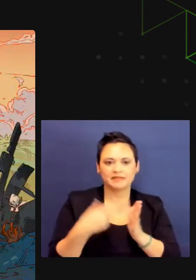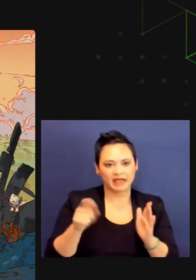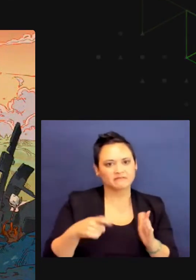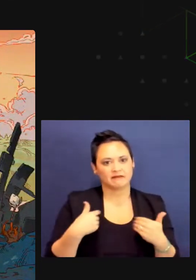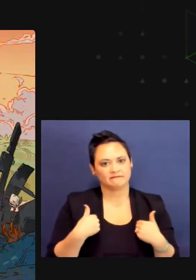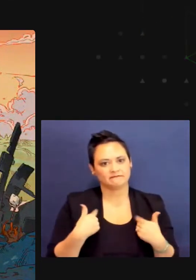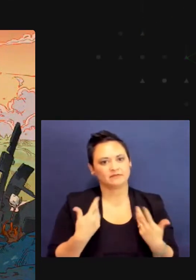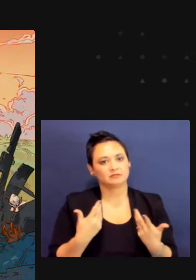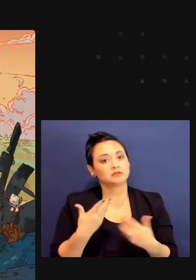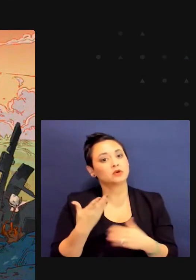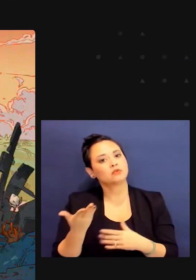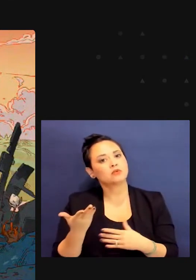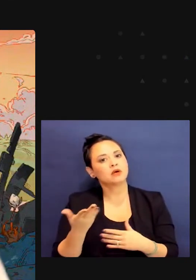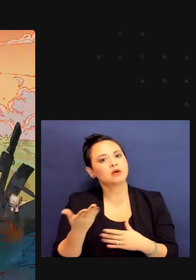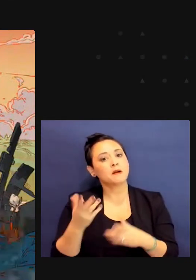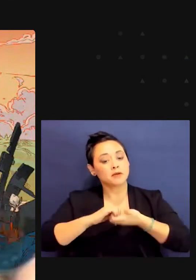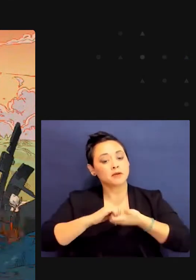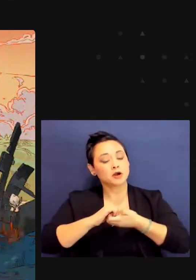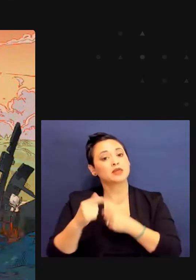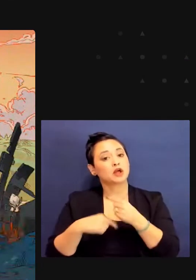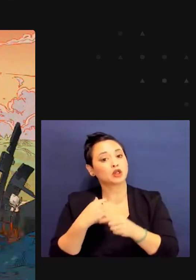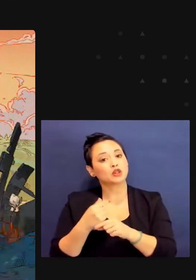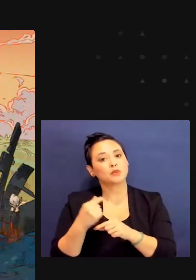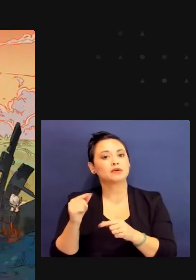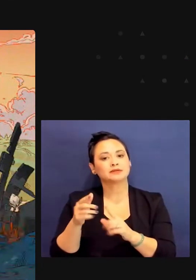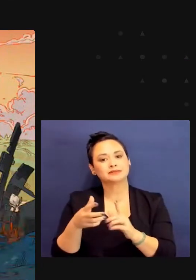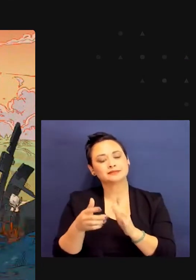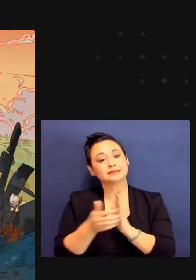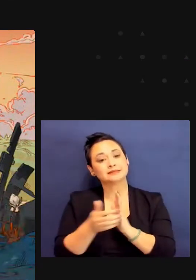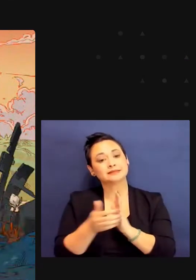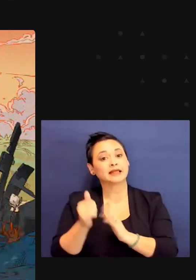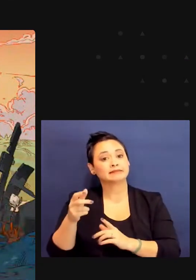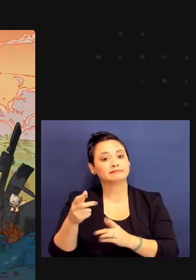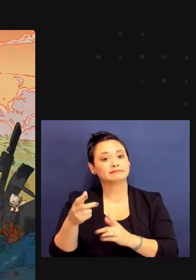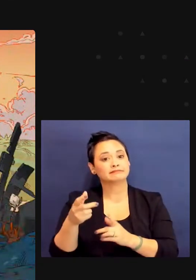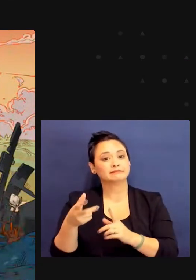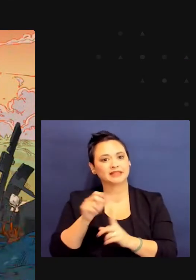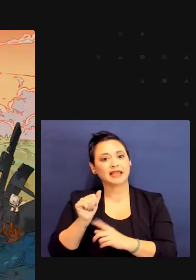is really thinking about screening in talent. We're kind of flipping some things on the head.